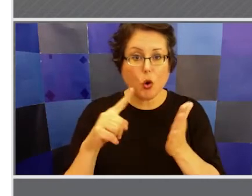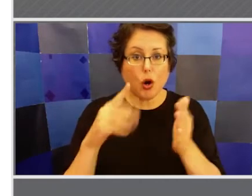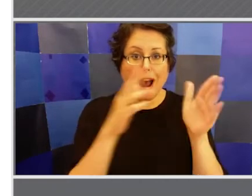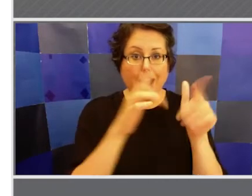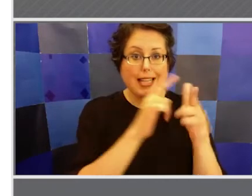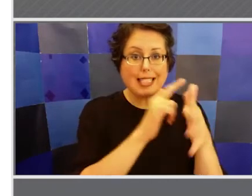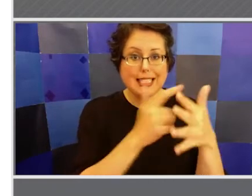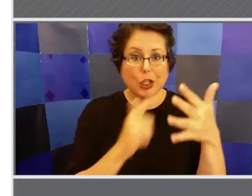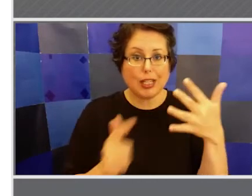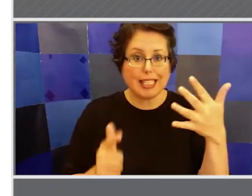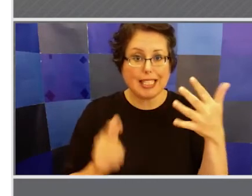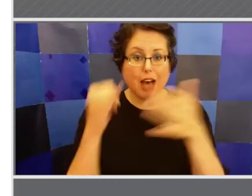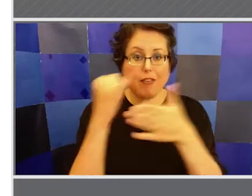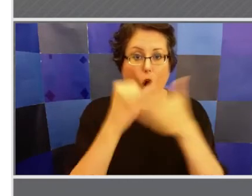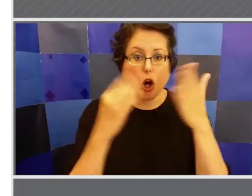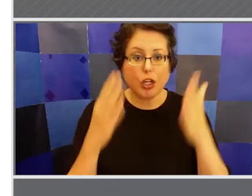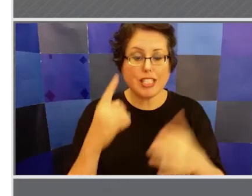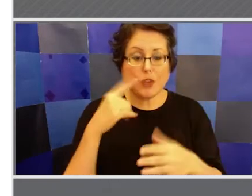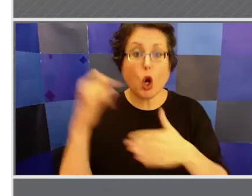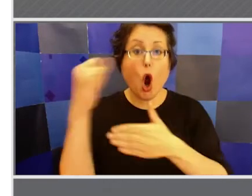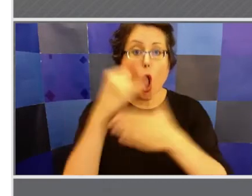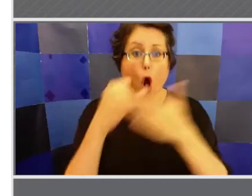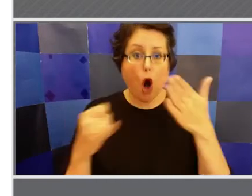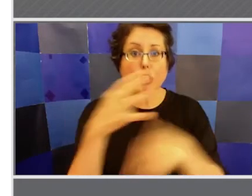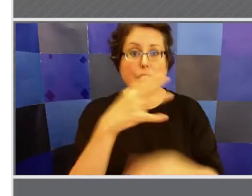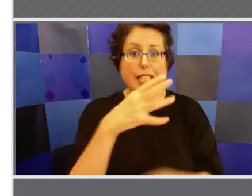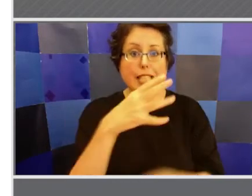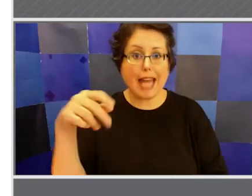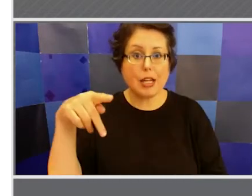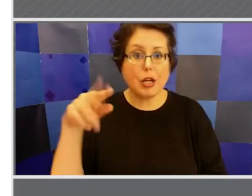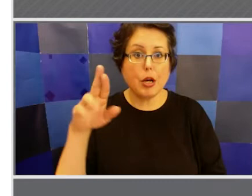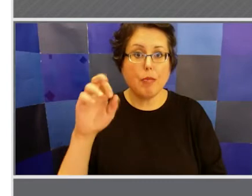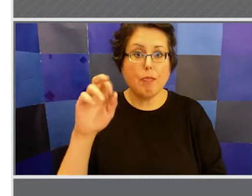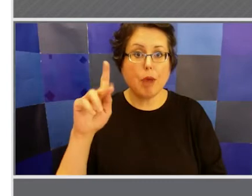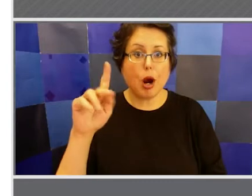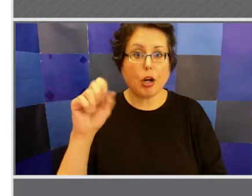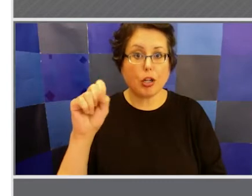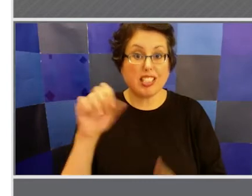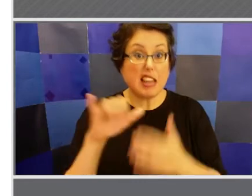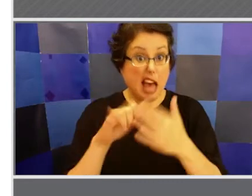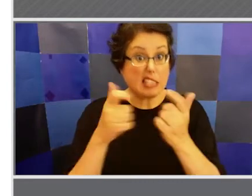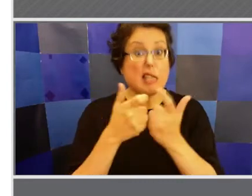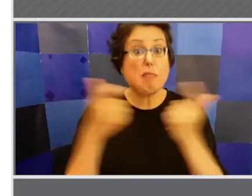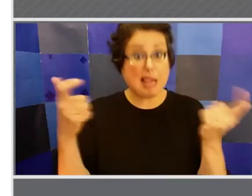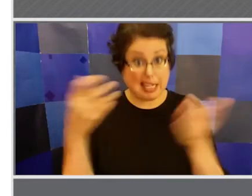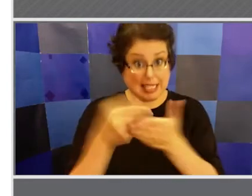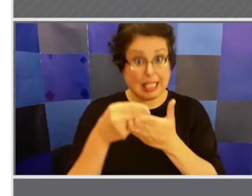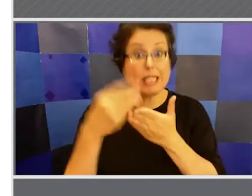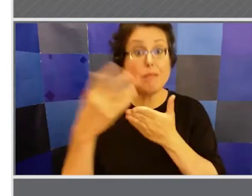for the arts and parks program which is actually the largest expenditure of commissions of